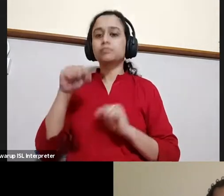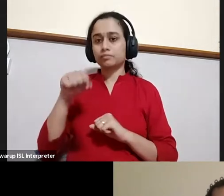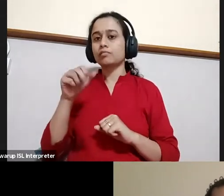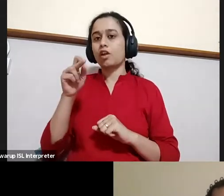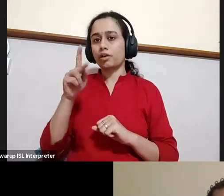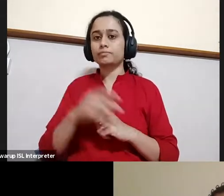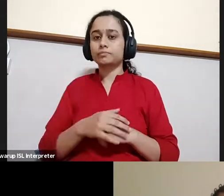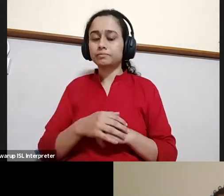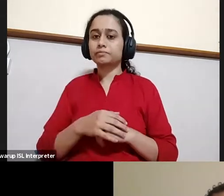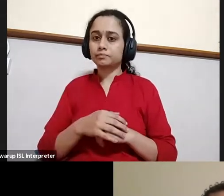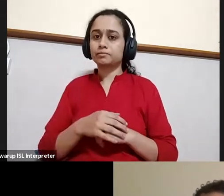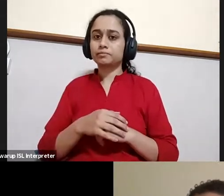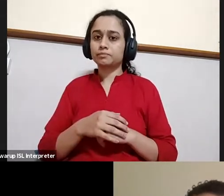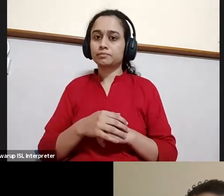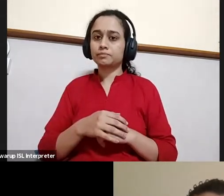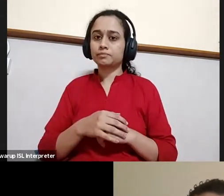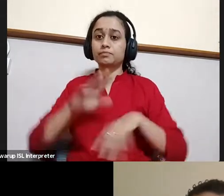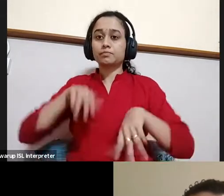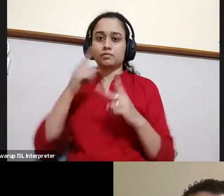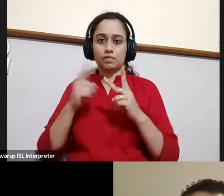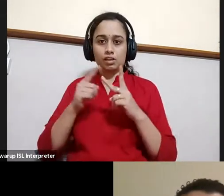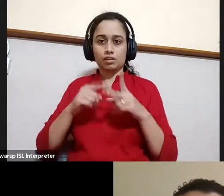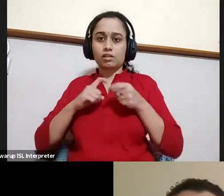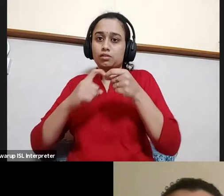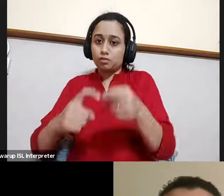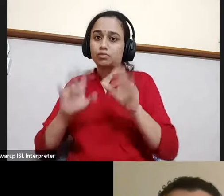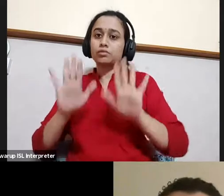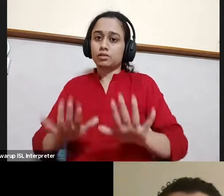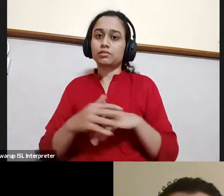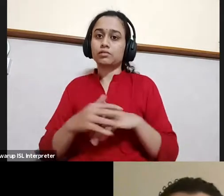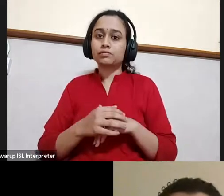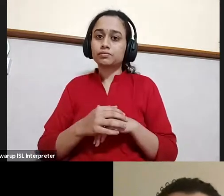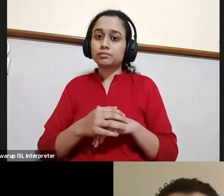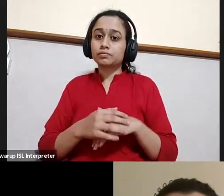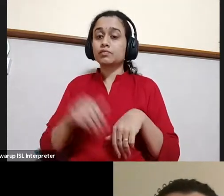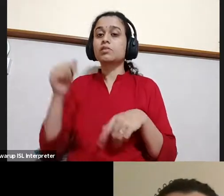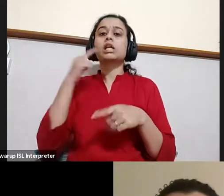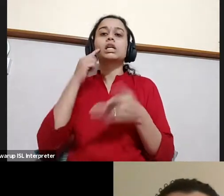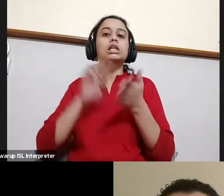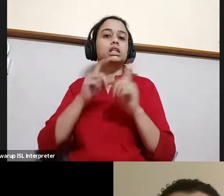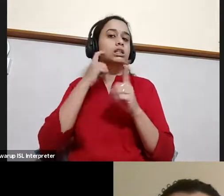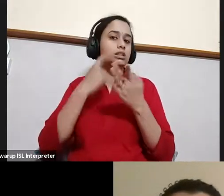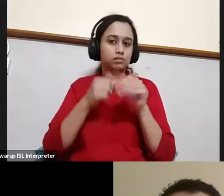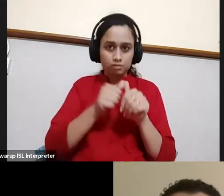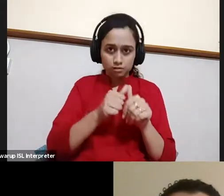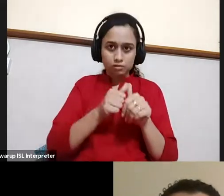um another question that we've had we have um from Indira Chaudhary is sure says that he took